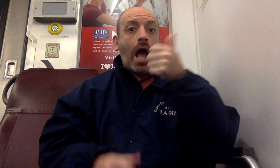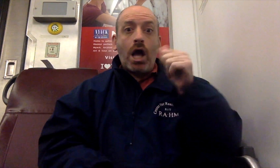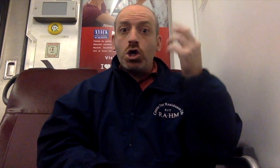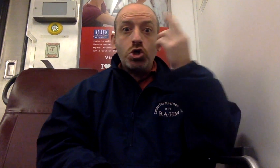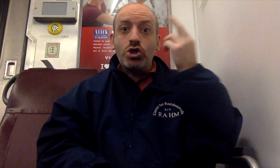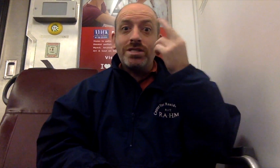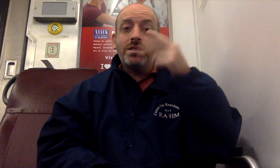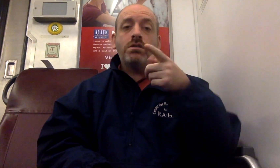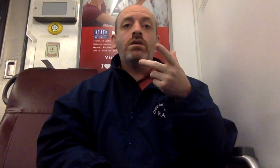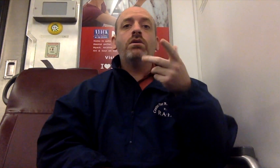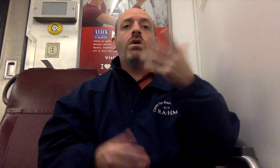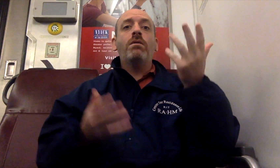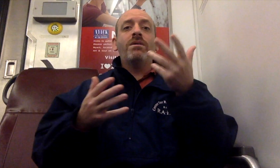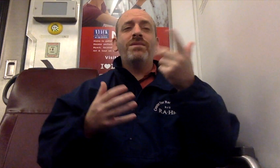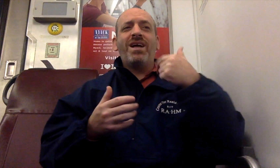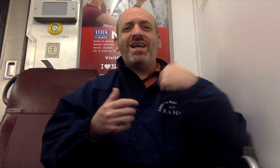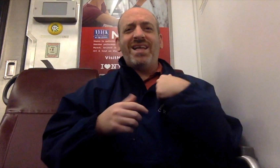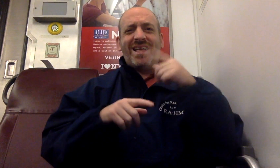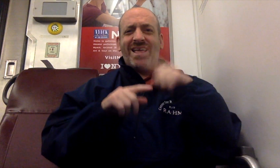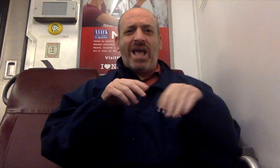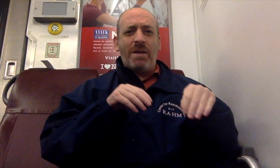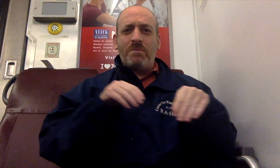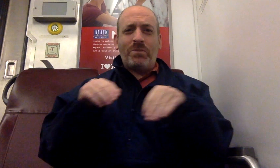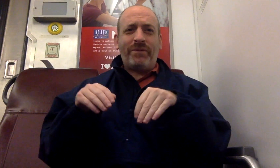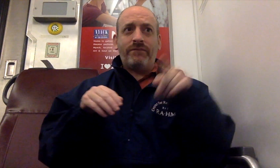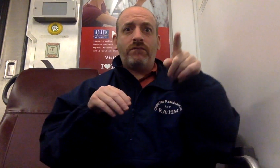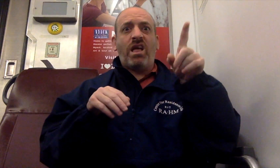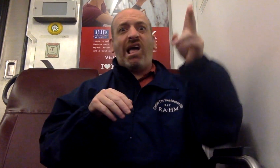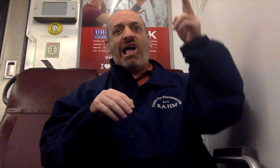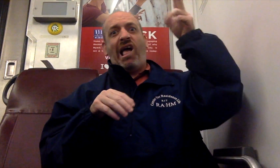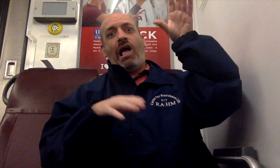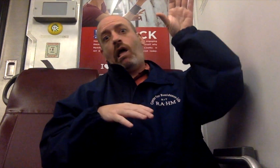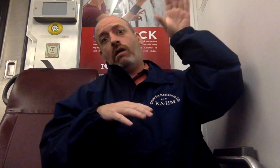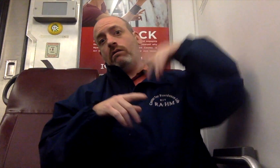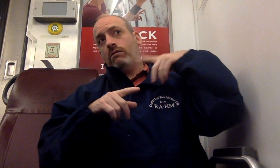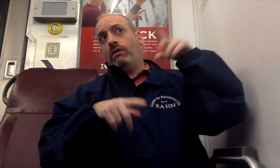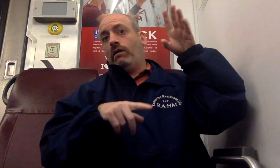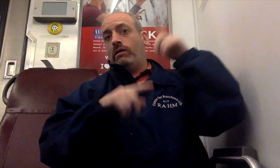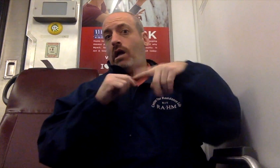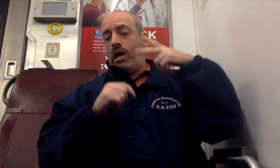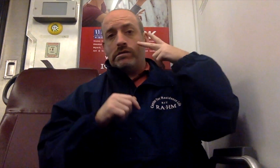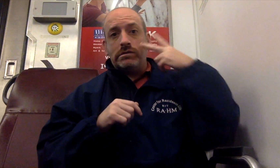or any reasons. Maybe you have a limited movement and cannot see the interpreter through VRI.